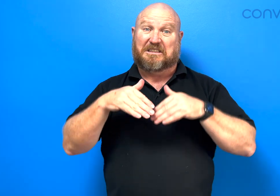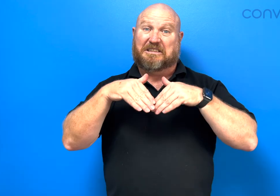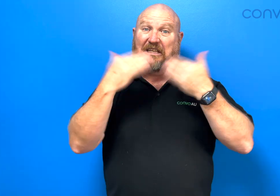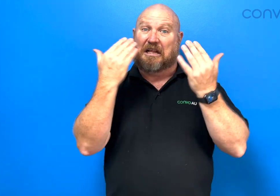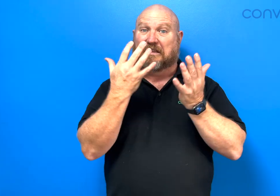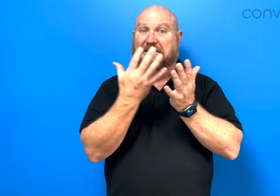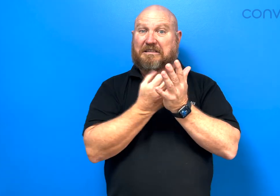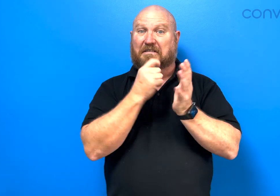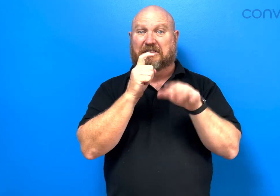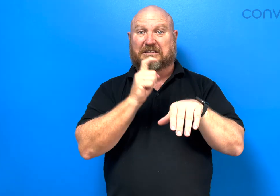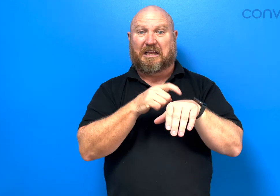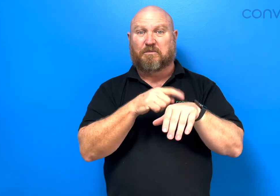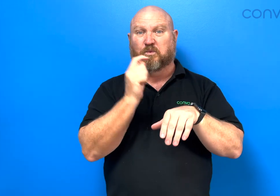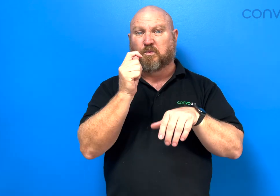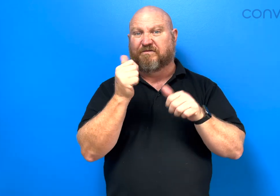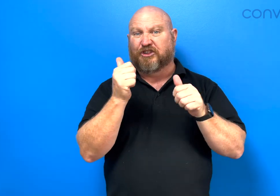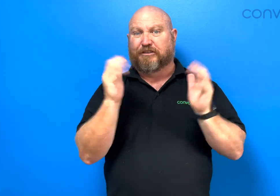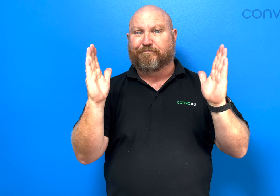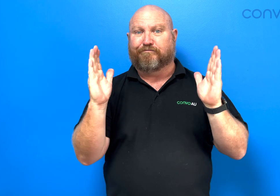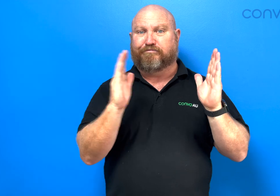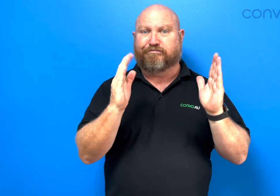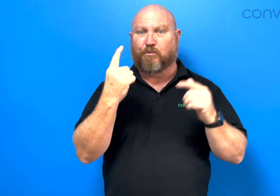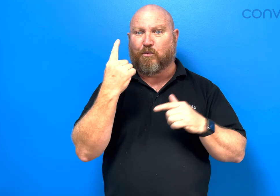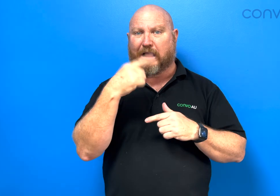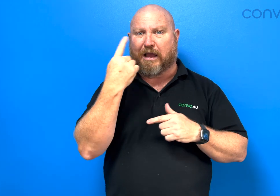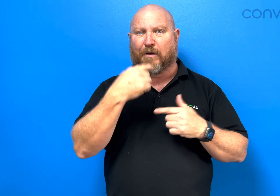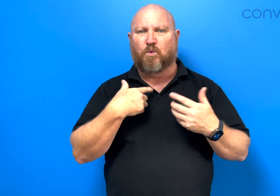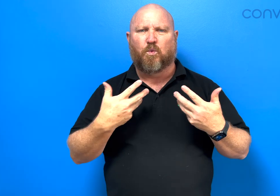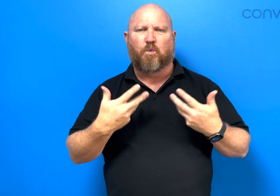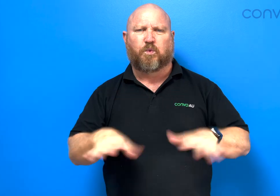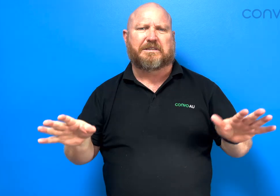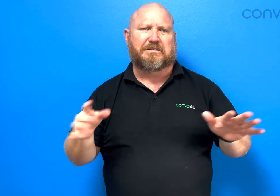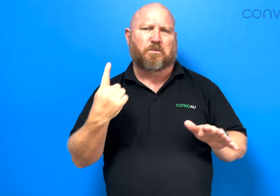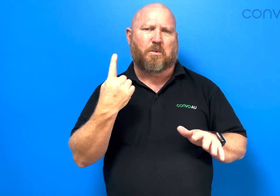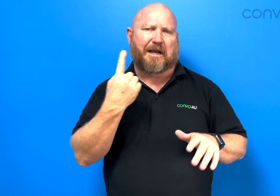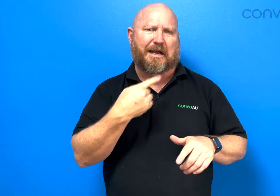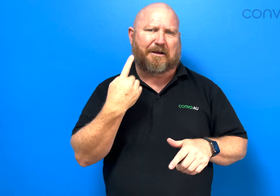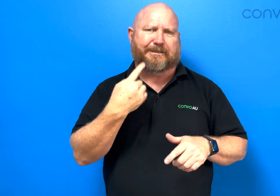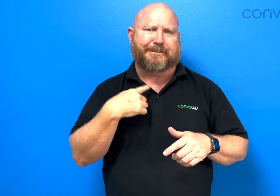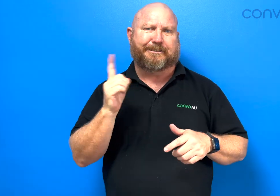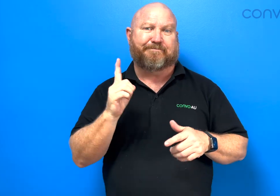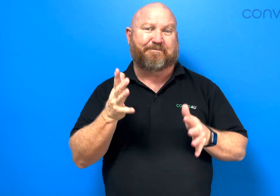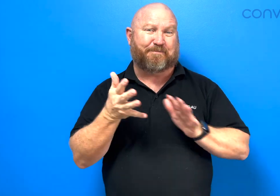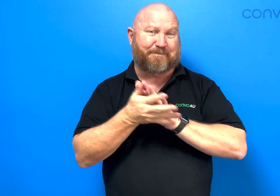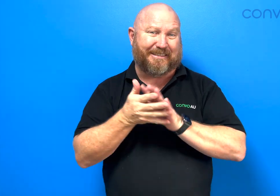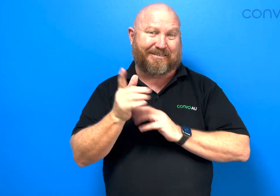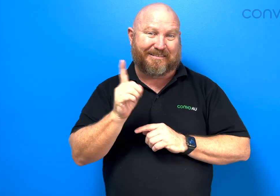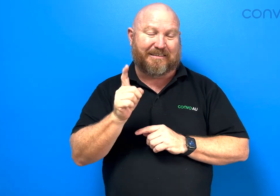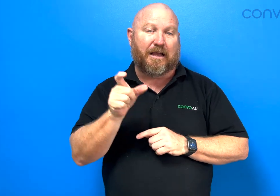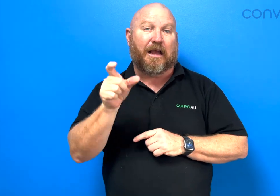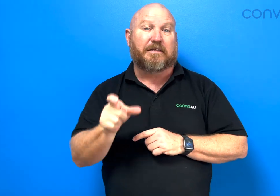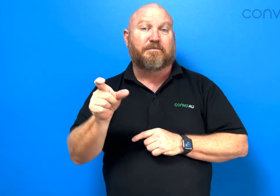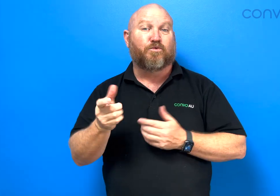As daylight saving time approaches, we will lose an hour in the Australian Eastern Daylight Time,